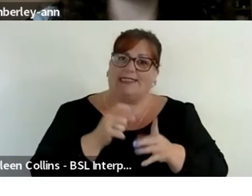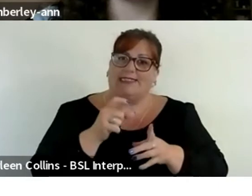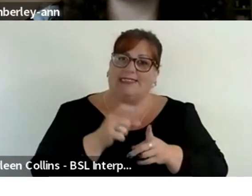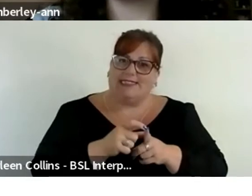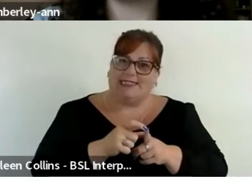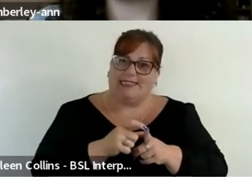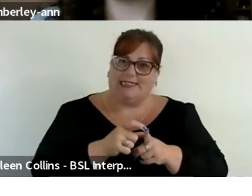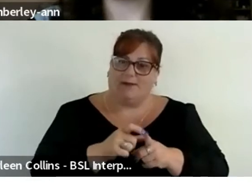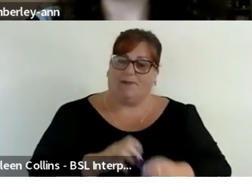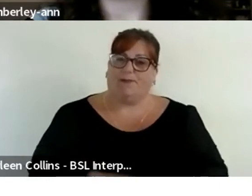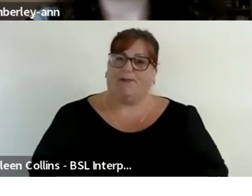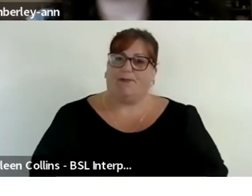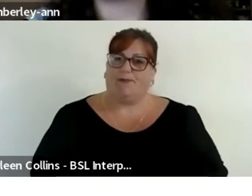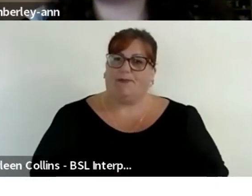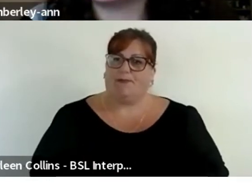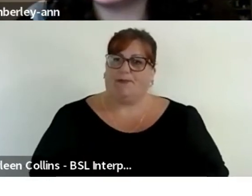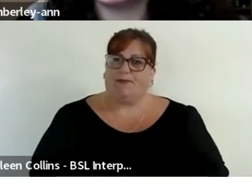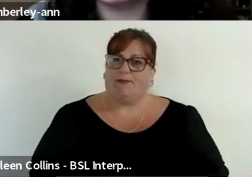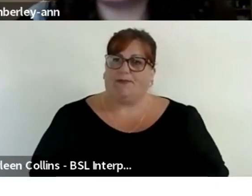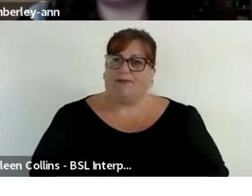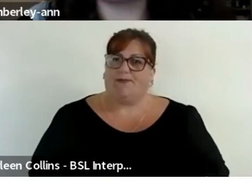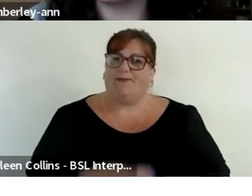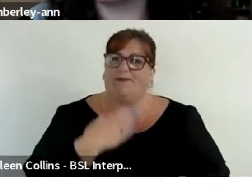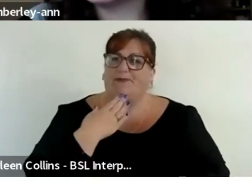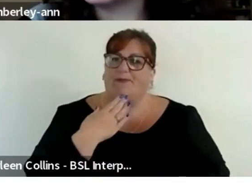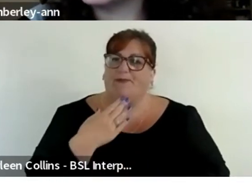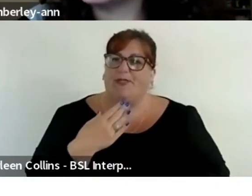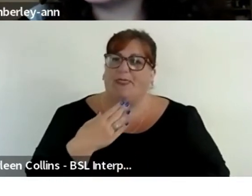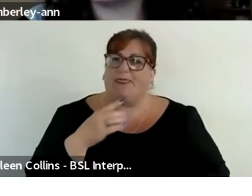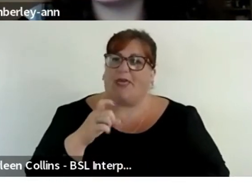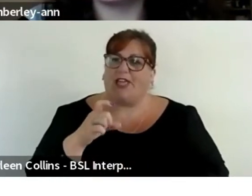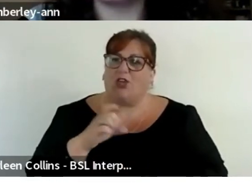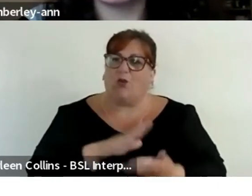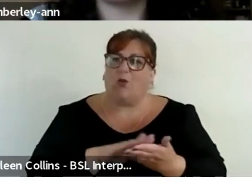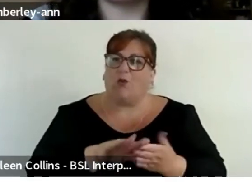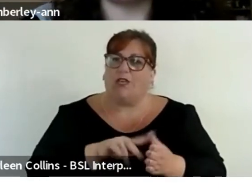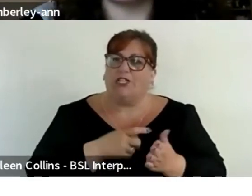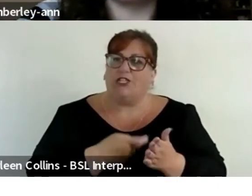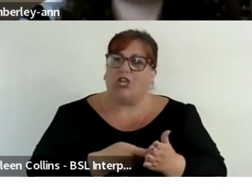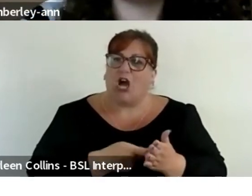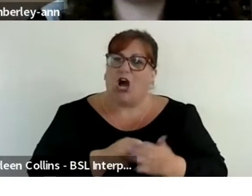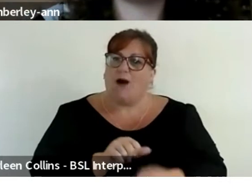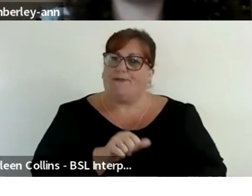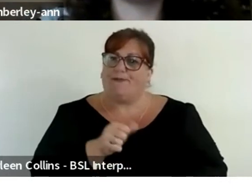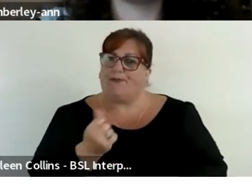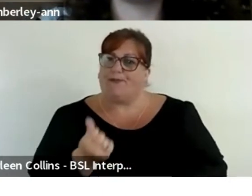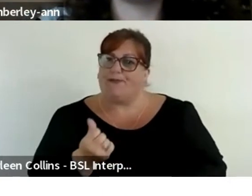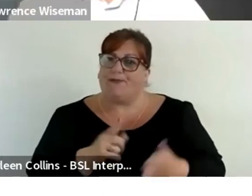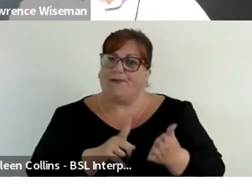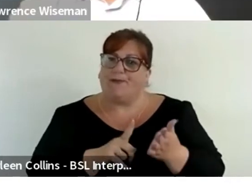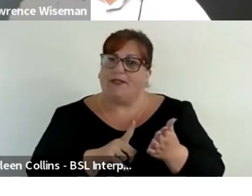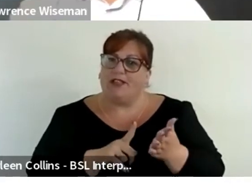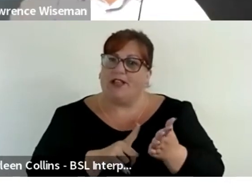Thank you so much, Char. Lawrence, if I could come to you then. Absolutely.